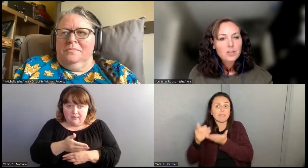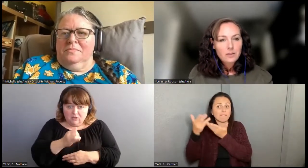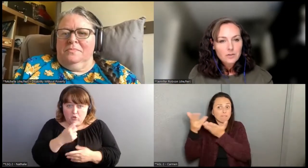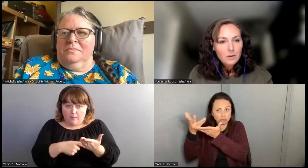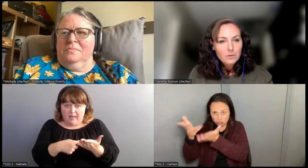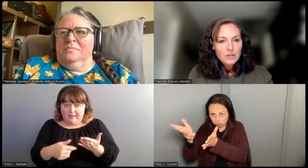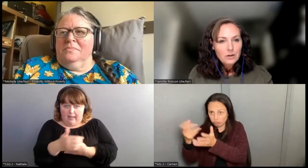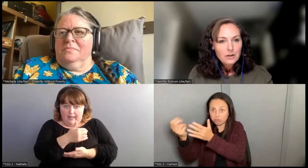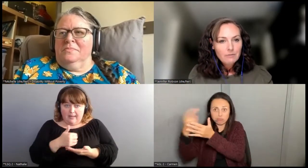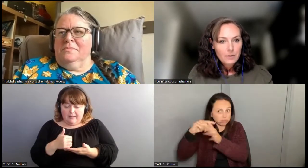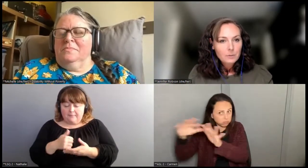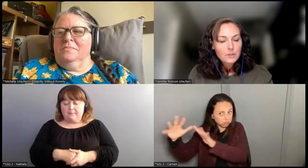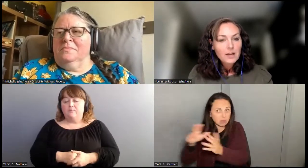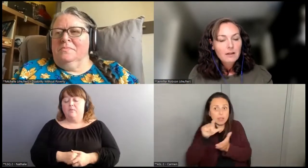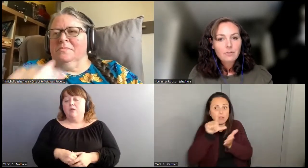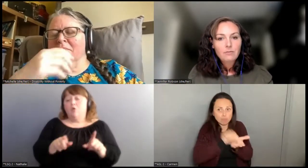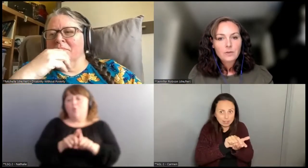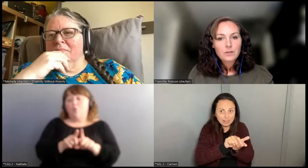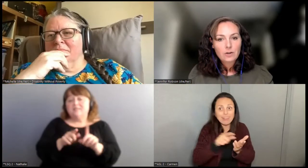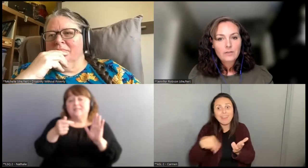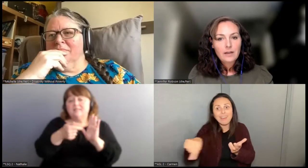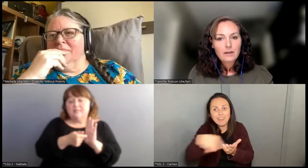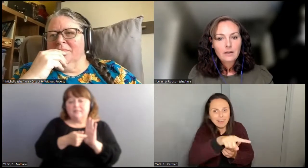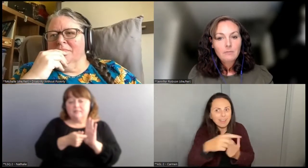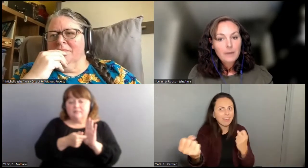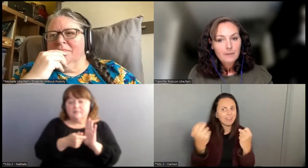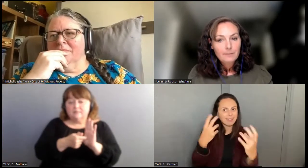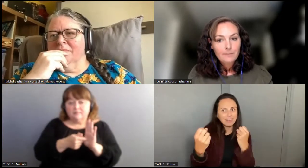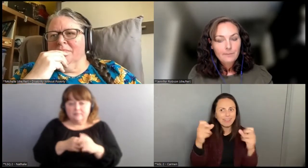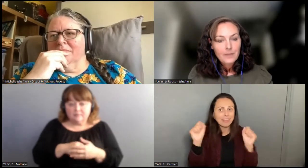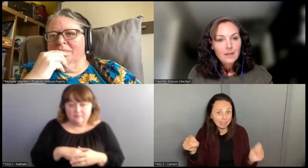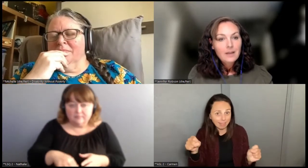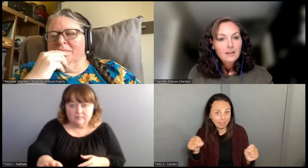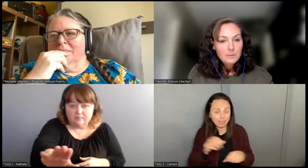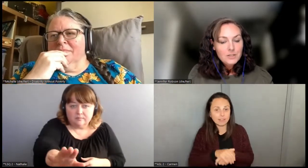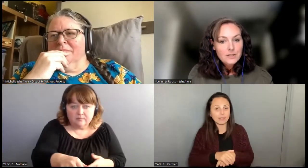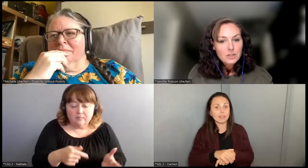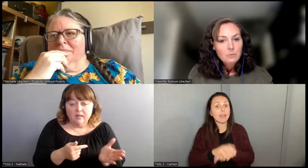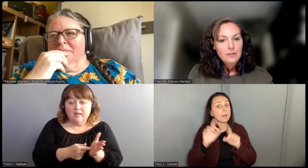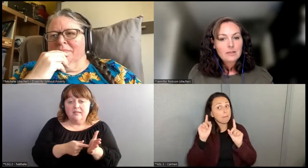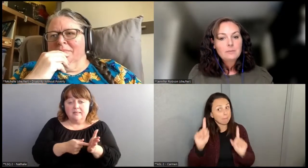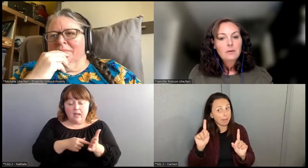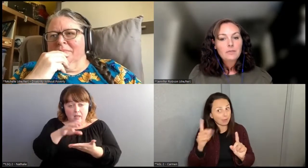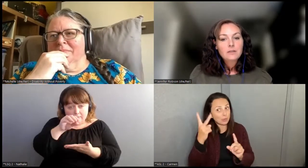AND THERE'S AN OPPORTUNITY FOR PEOPLE TO HAVE THEIR VOICE HEARD THEN. LET ME SAY TWO MORE